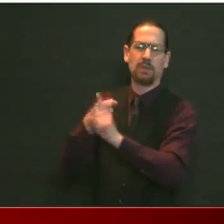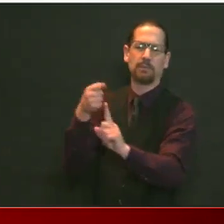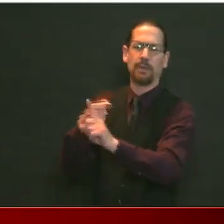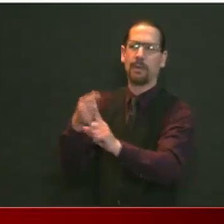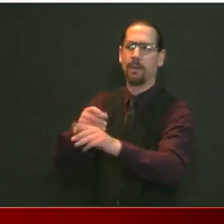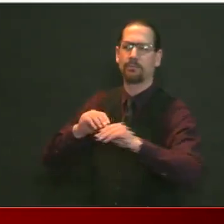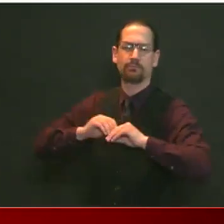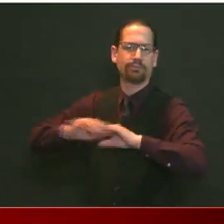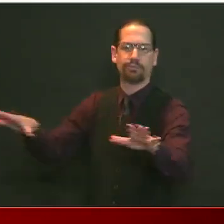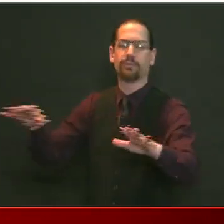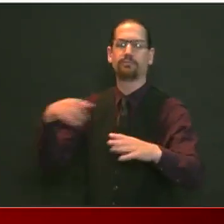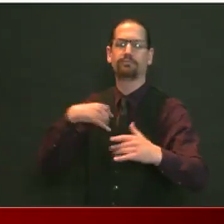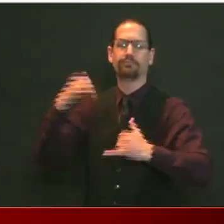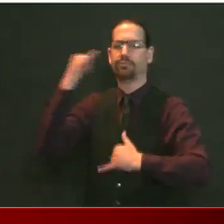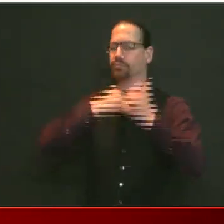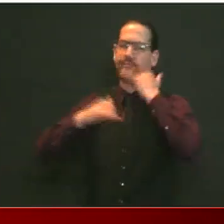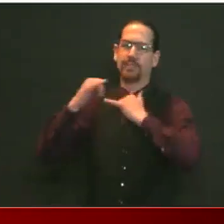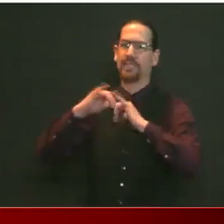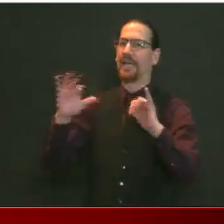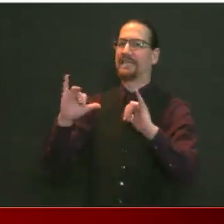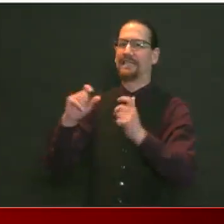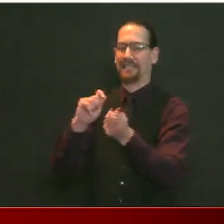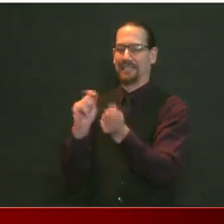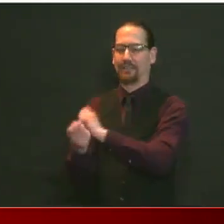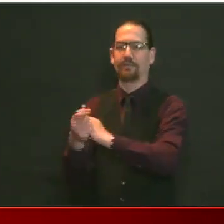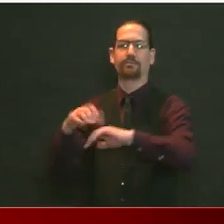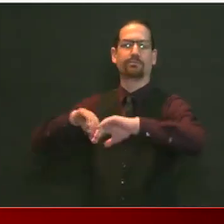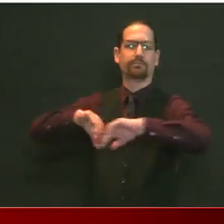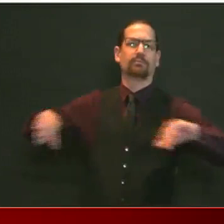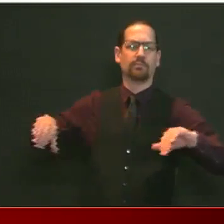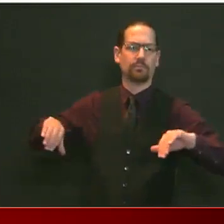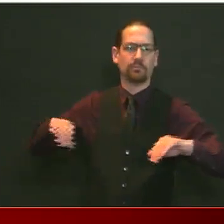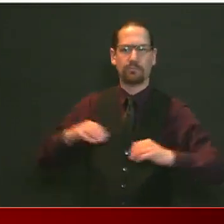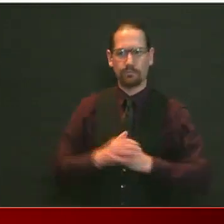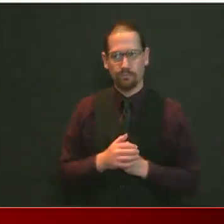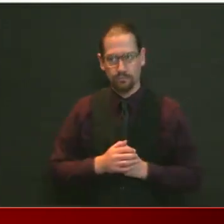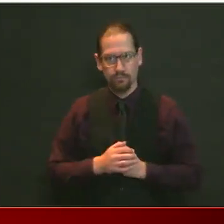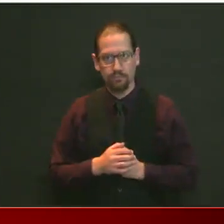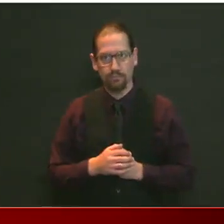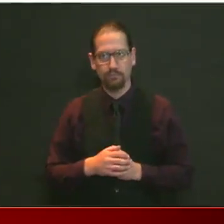BUT I THINK WE MOVE PRETTY DARN QUICKLY.